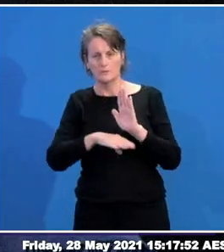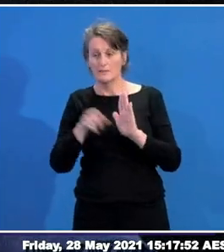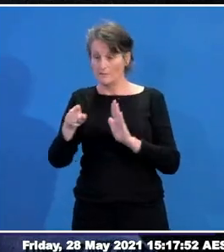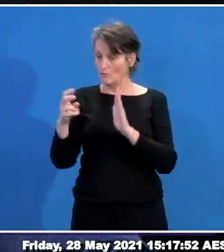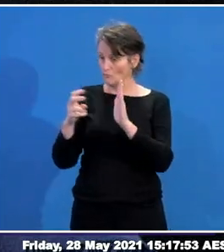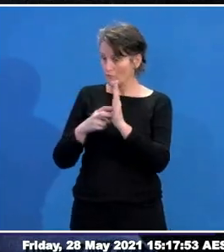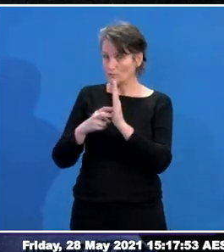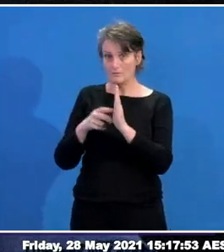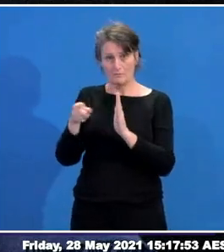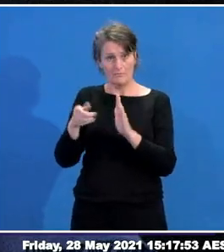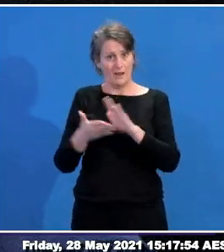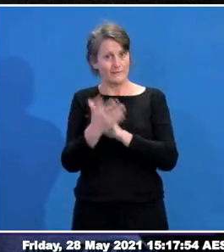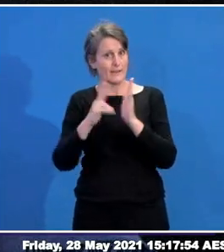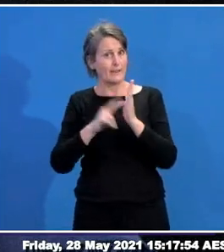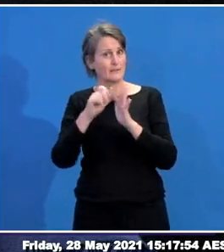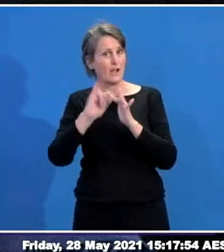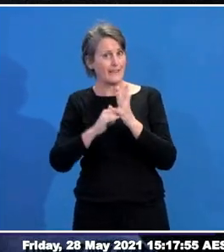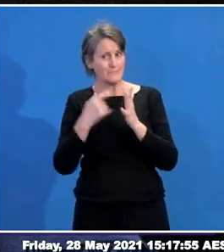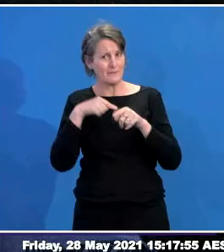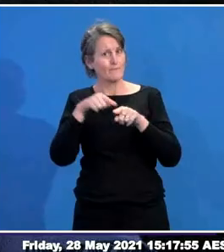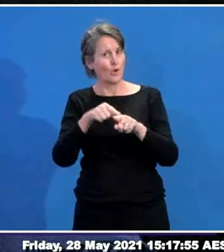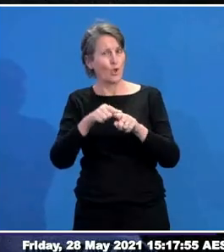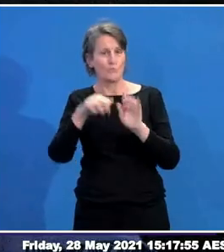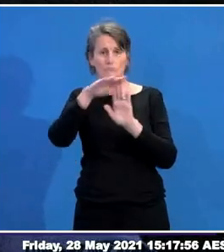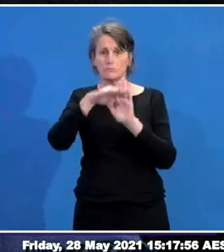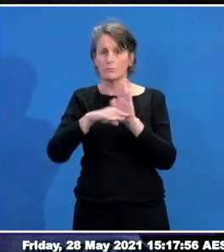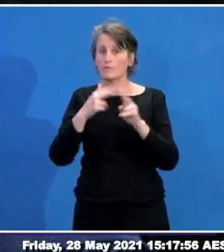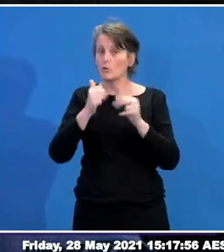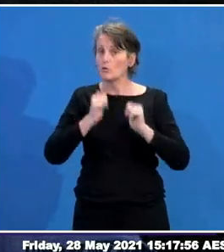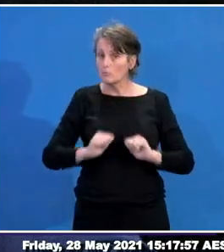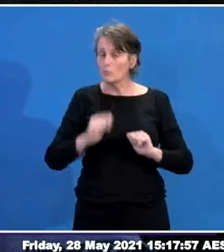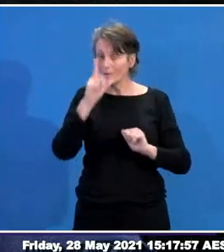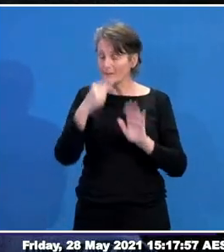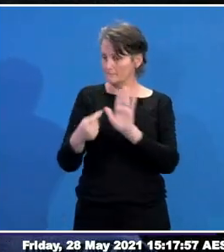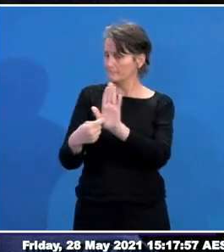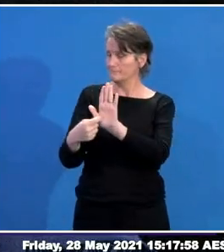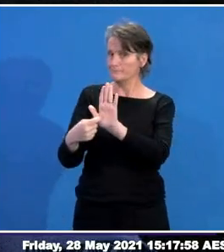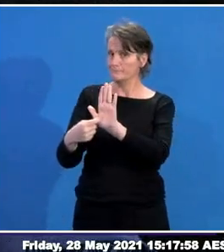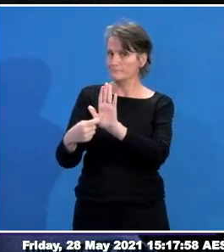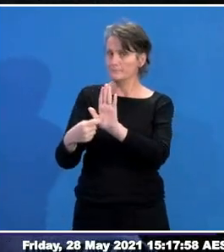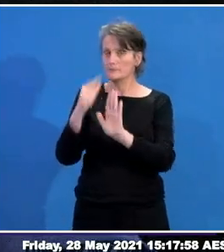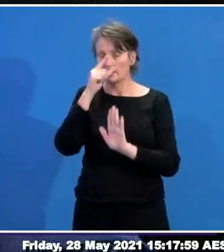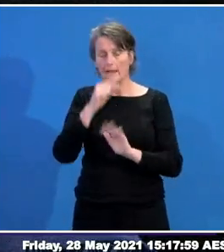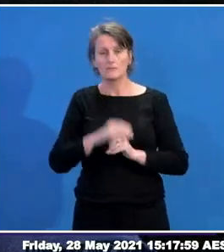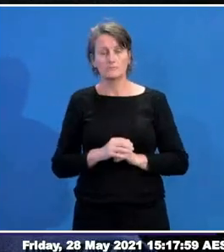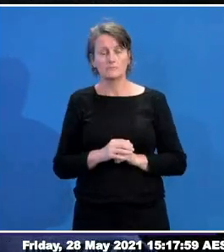the Code of Conduct, we may seek to use the notice of compliance powers or indeed other measures in the Act.